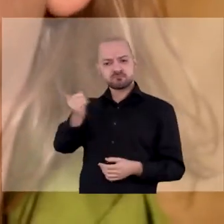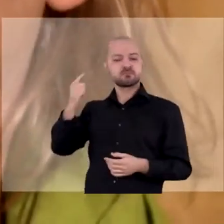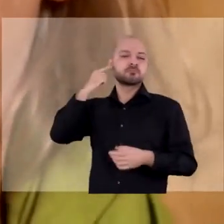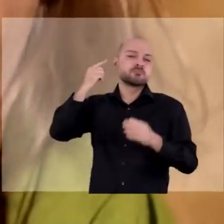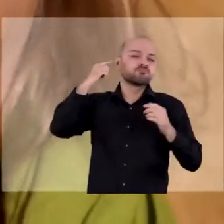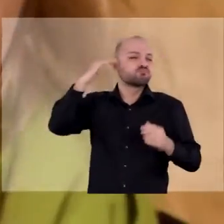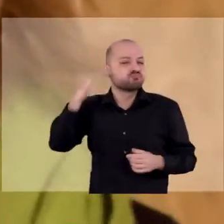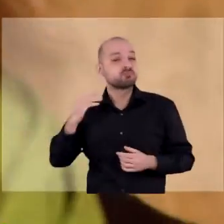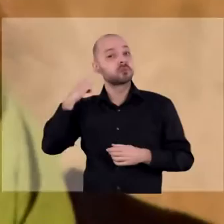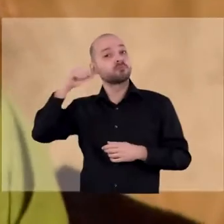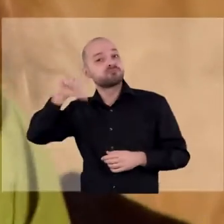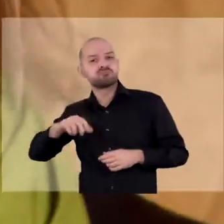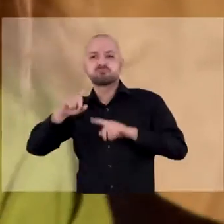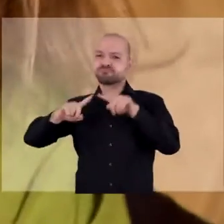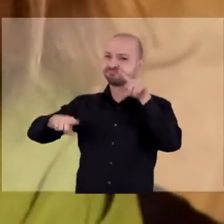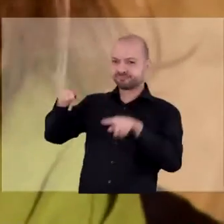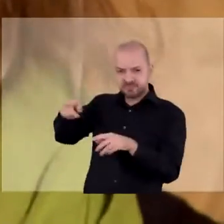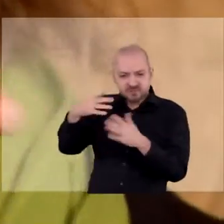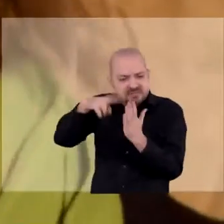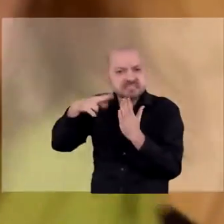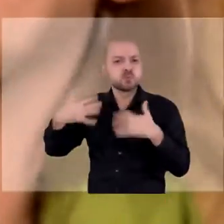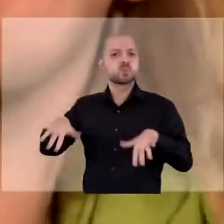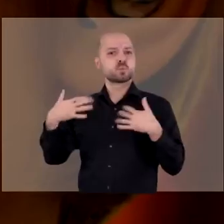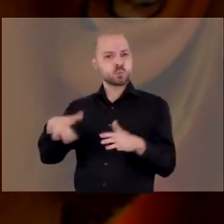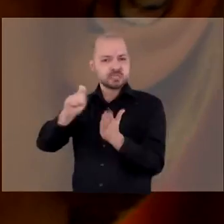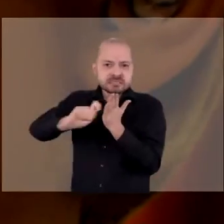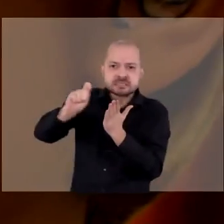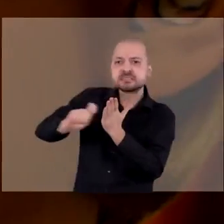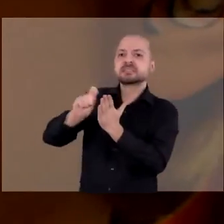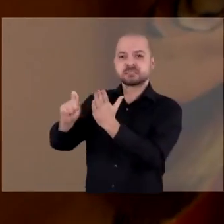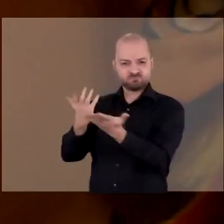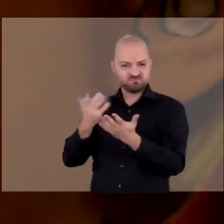If people hear badly or can’t hear at all, they have difficulty learning to read and write.